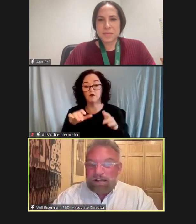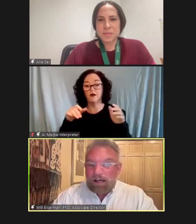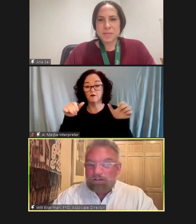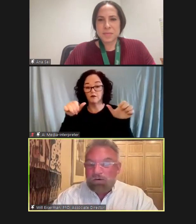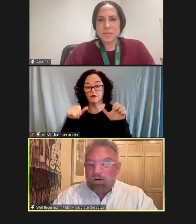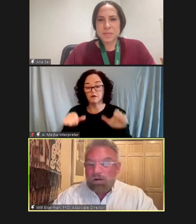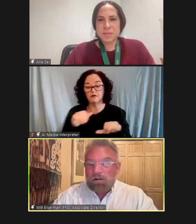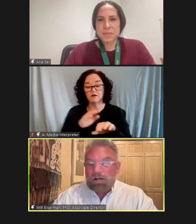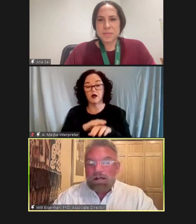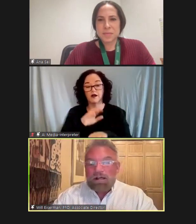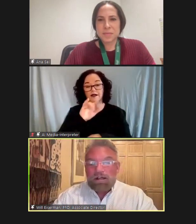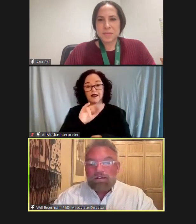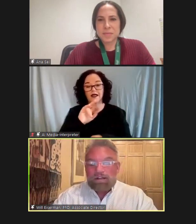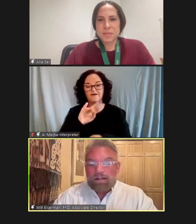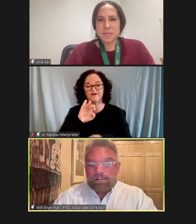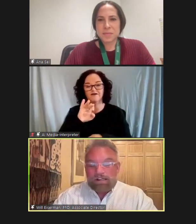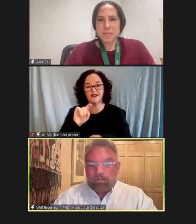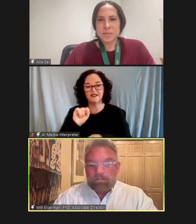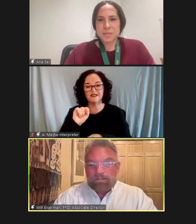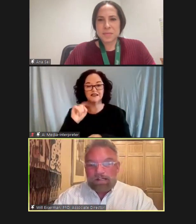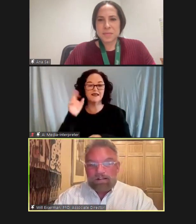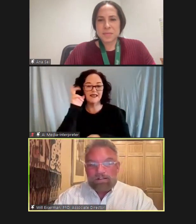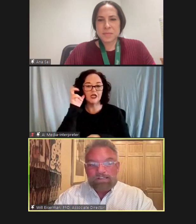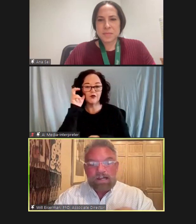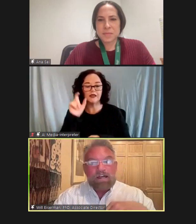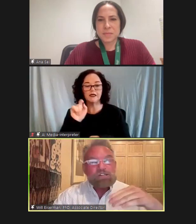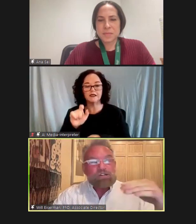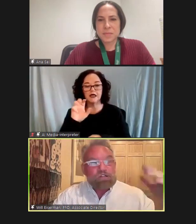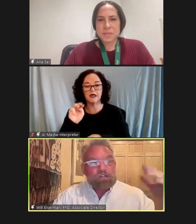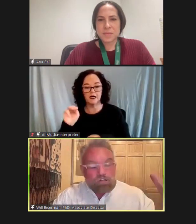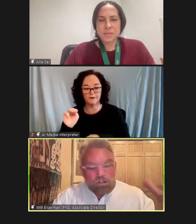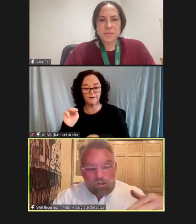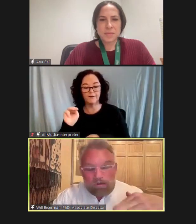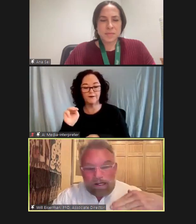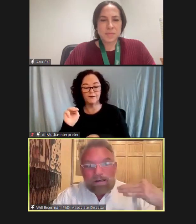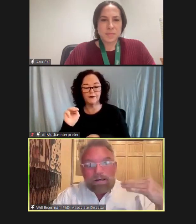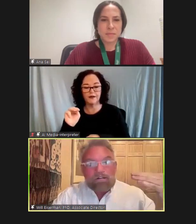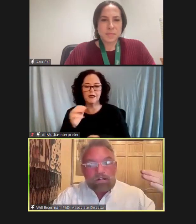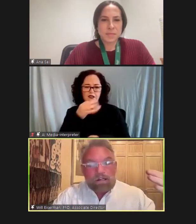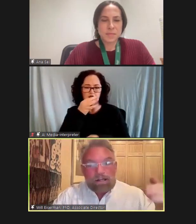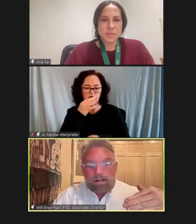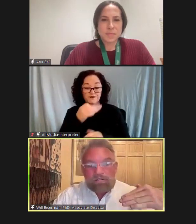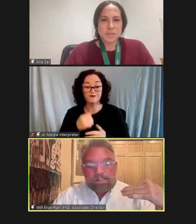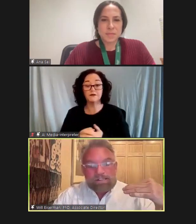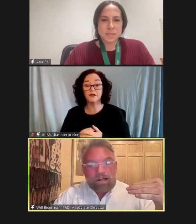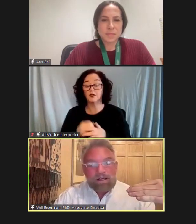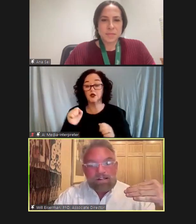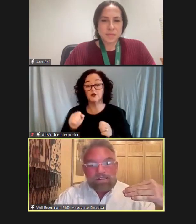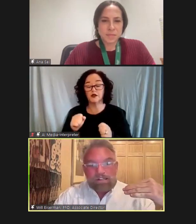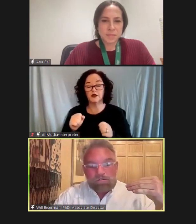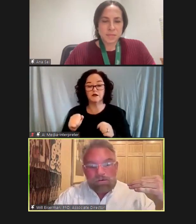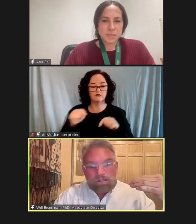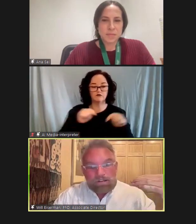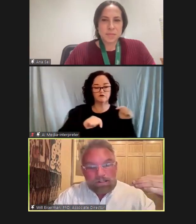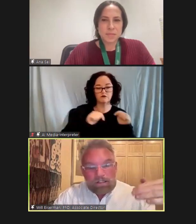org in the next couple of days so that you can go back and look at any of the